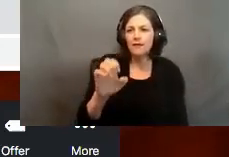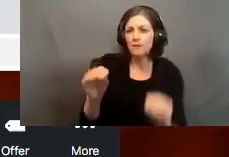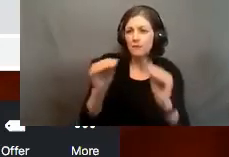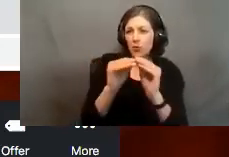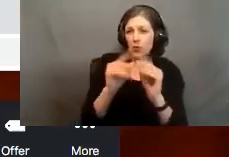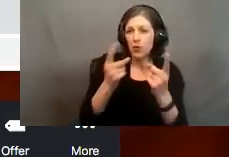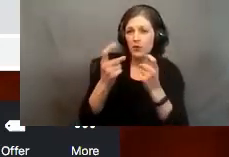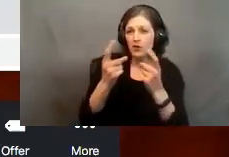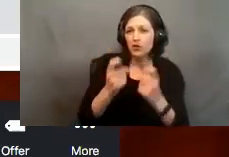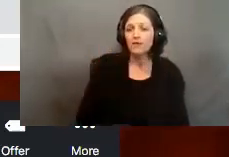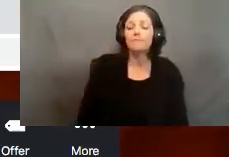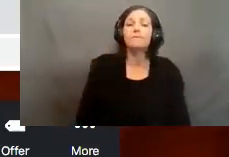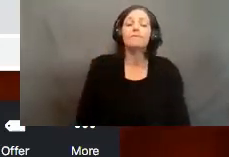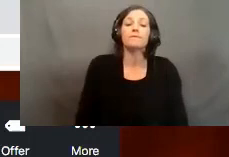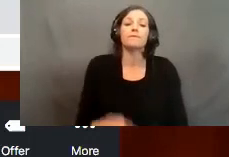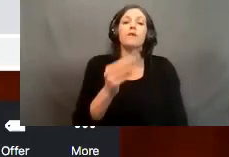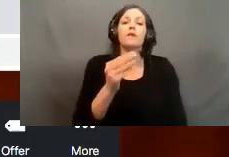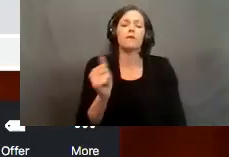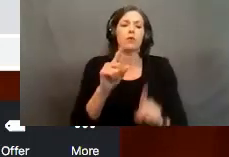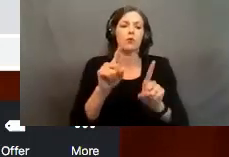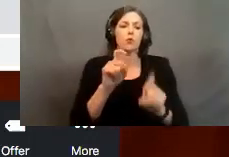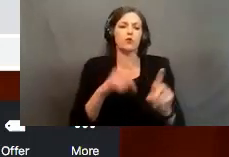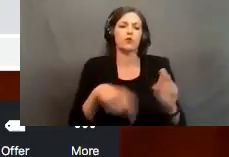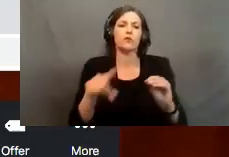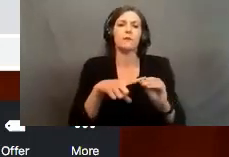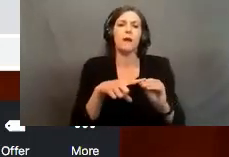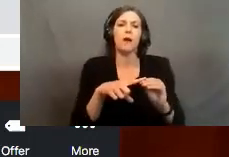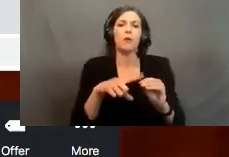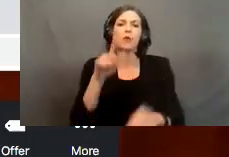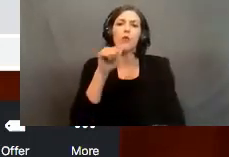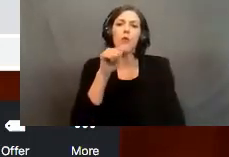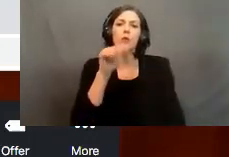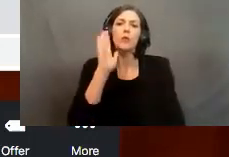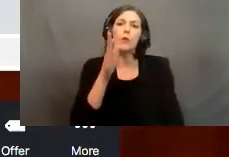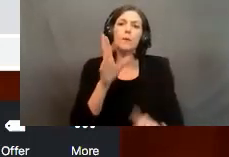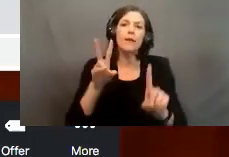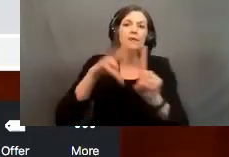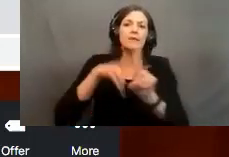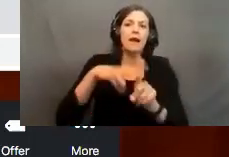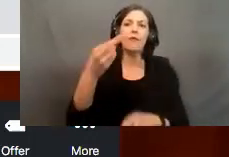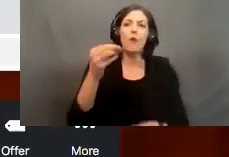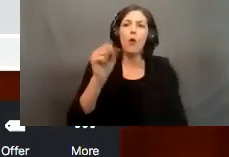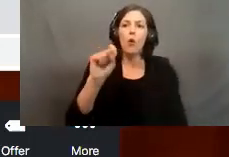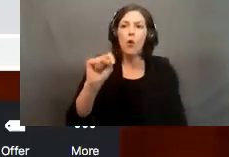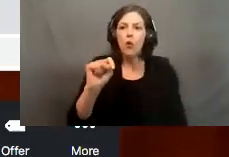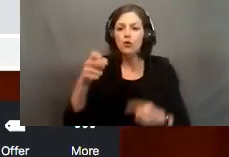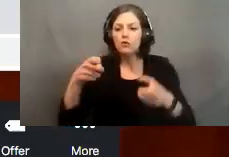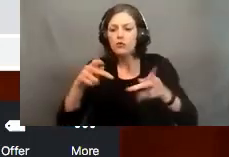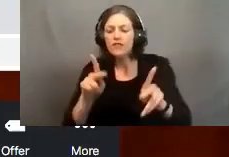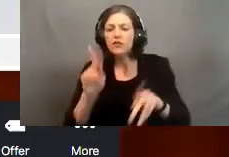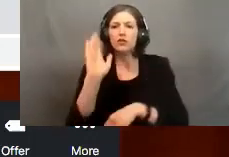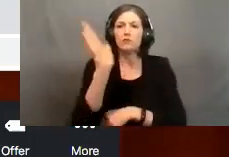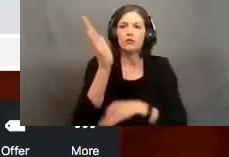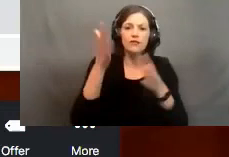12:42:01 >>MCKENZIE LORENZ: 12:42:07 A couple questions for who will be assigned to the host privileges and the presenter privileges . 12:42:11 >>RACHAEL DADASIEWICZ: